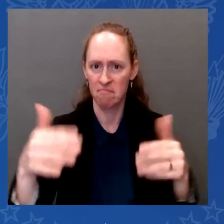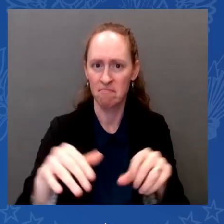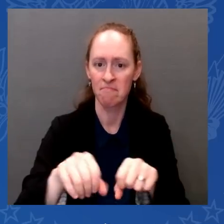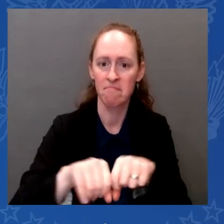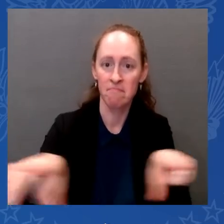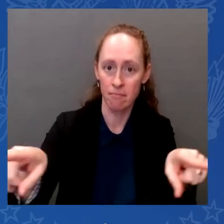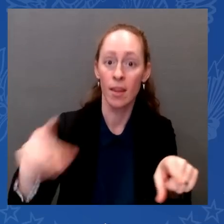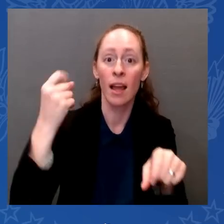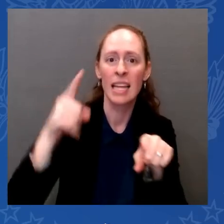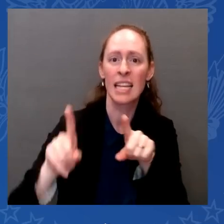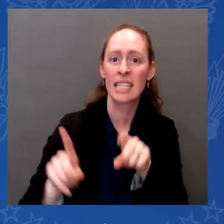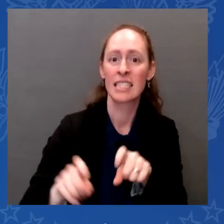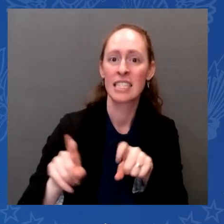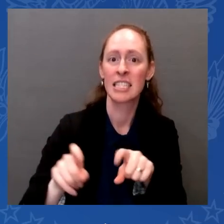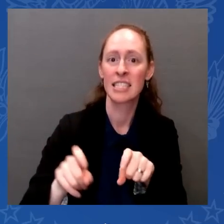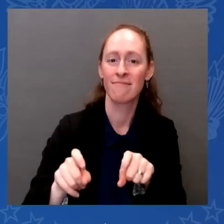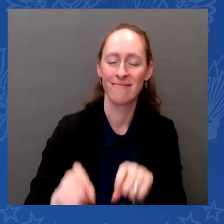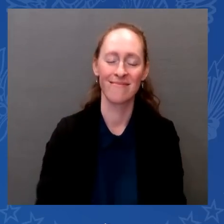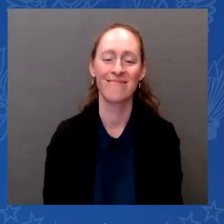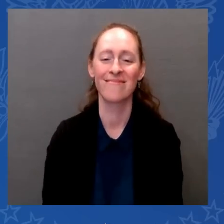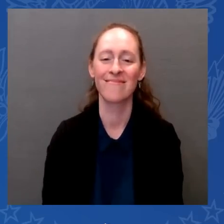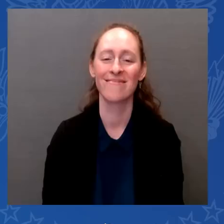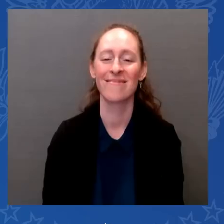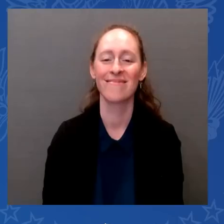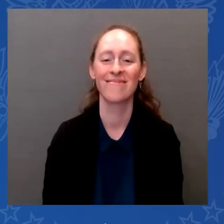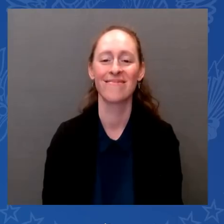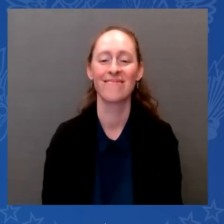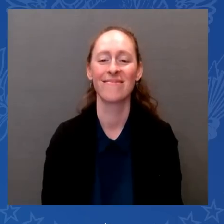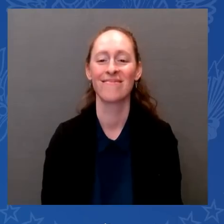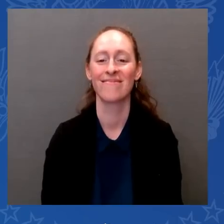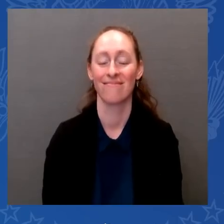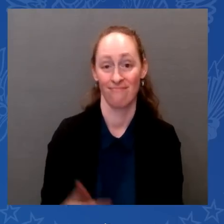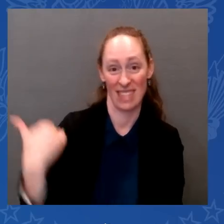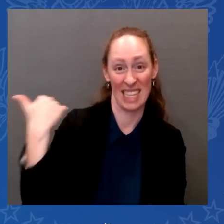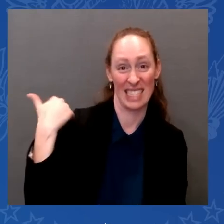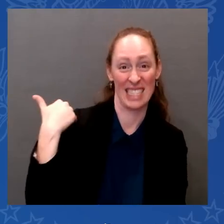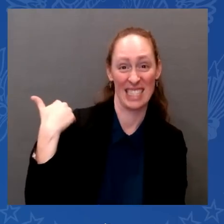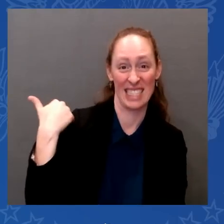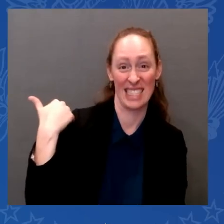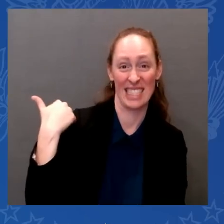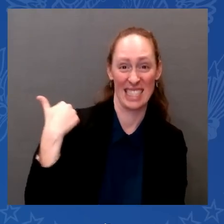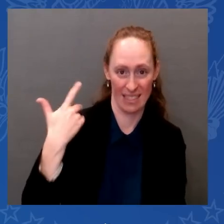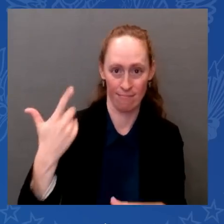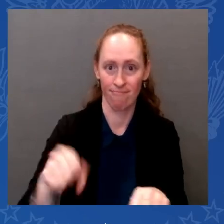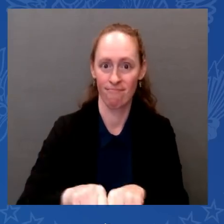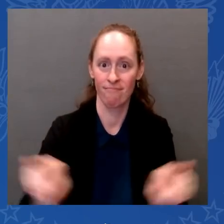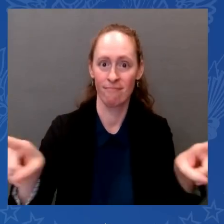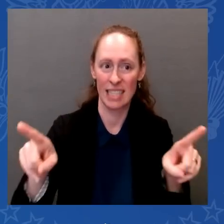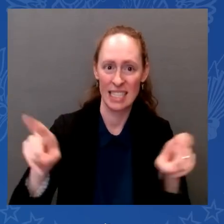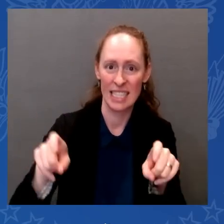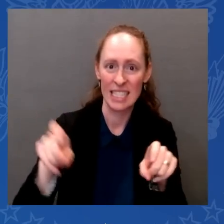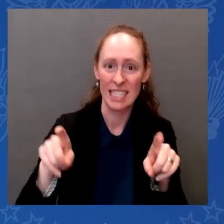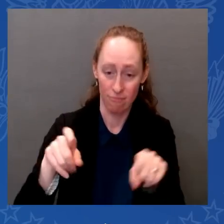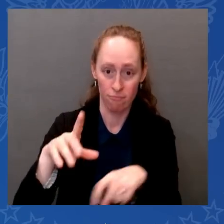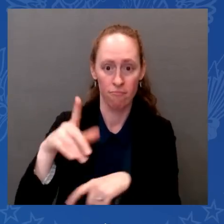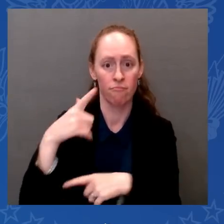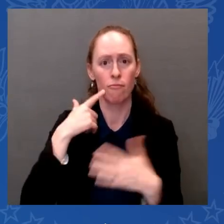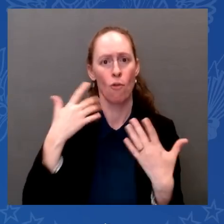that it had to be tested over the weekend. It landed and handled more than 8 million applications without a glitch or any difficulty.